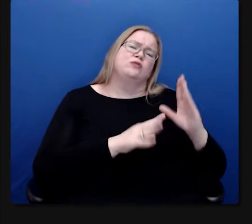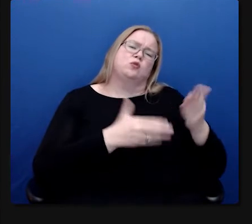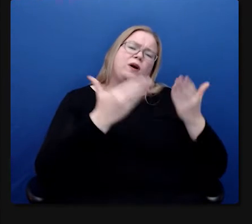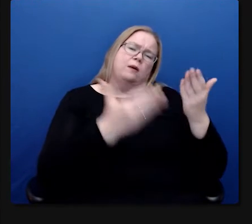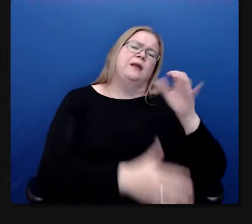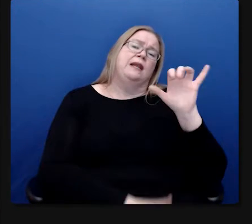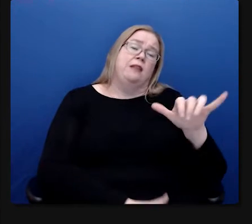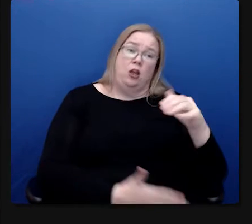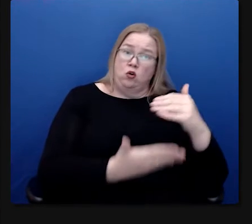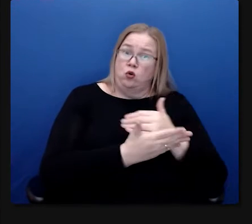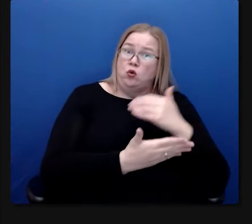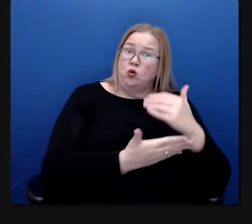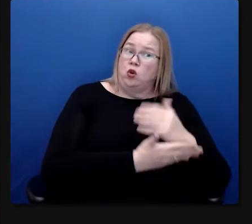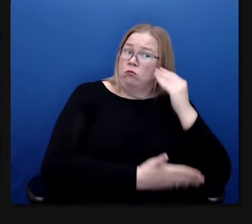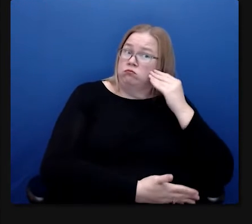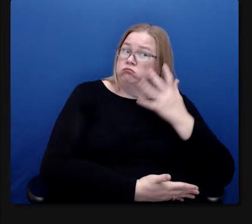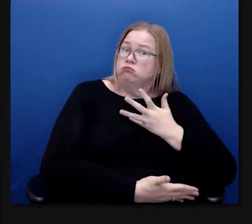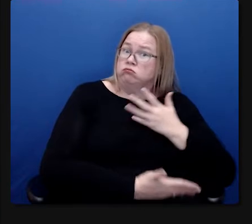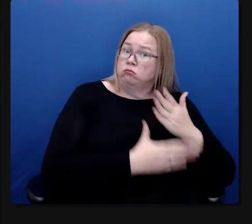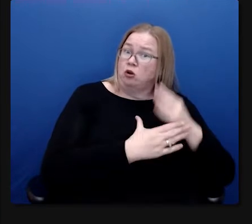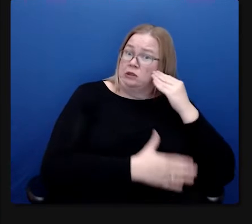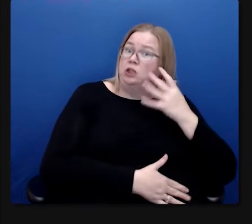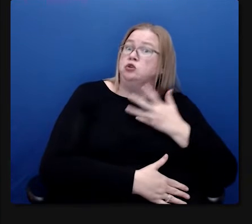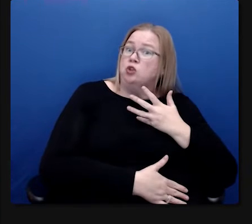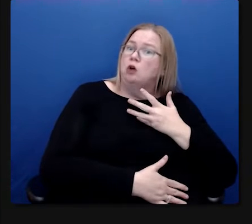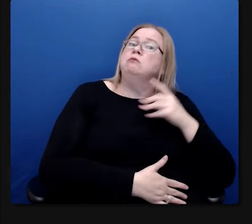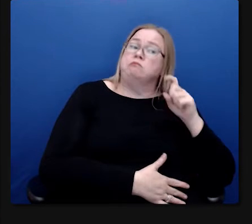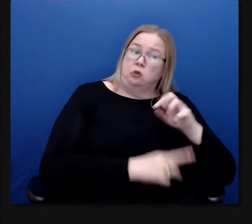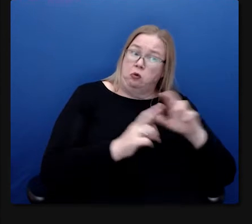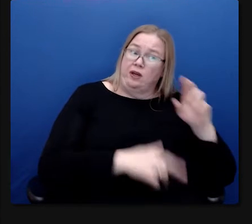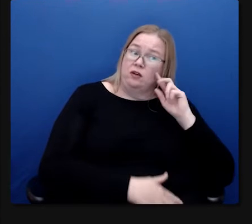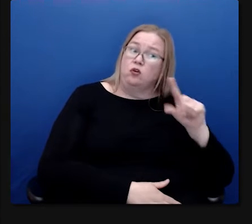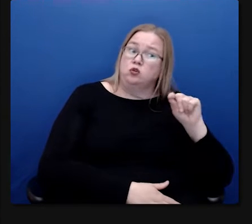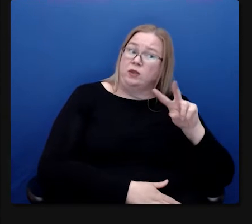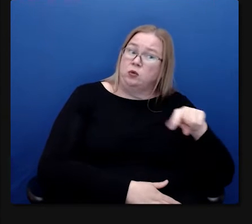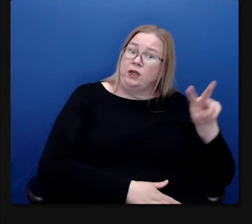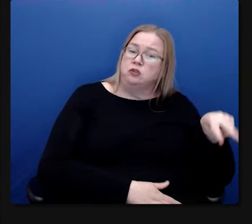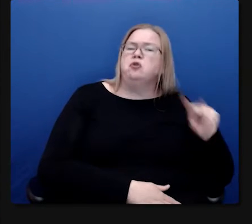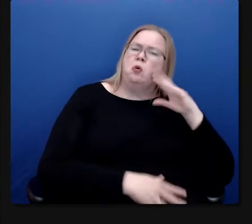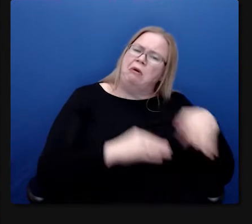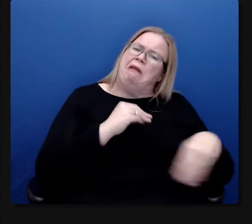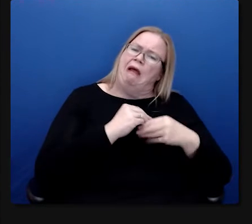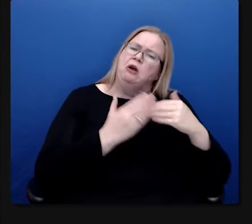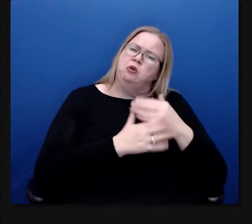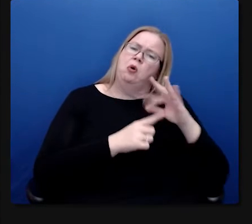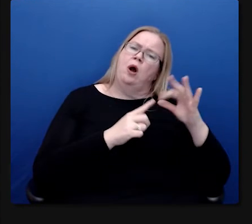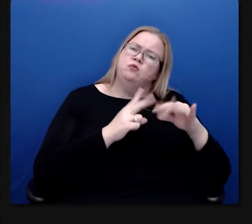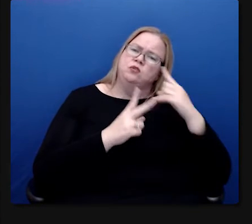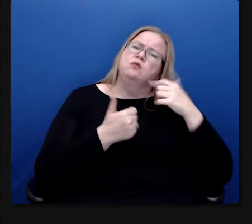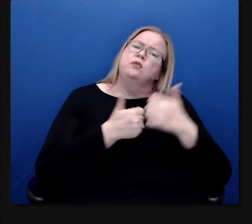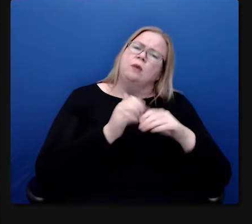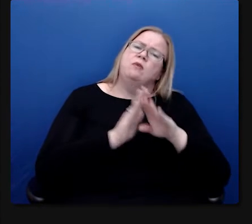When new guidance is published by our partners to use Visual Studio 2022, we'll add it as an option for our Game Development Virtual Machine.